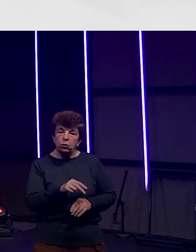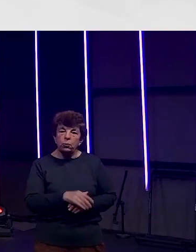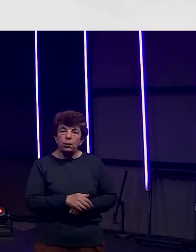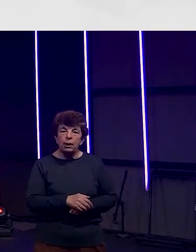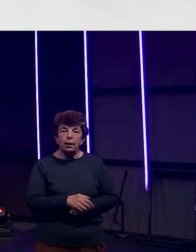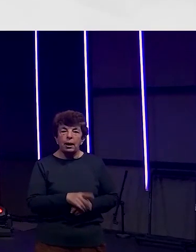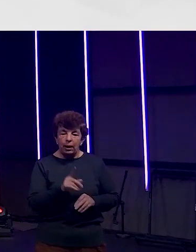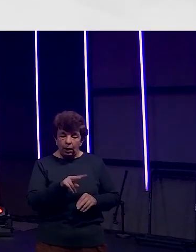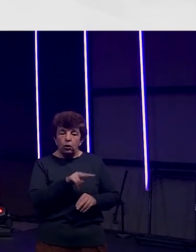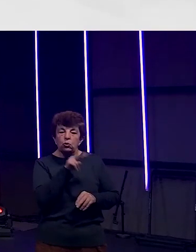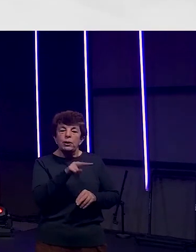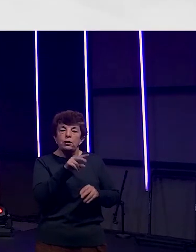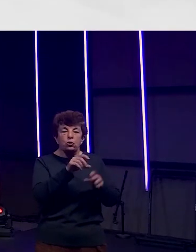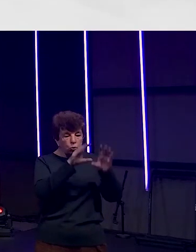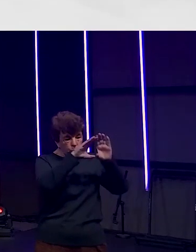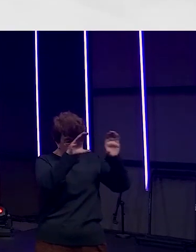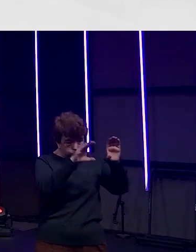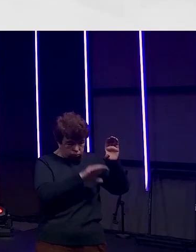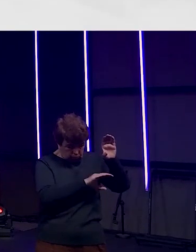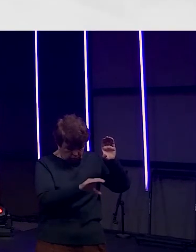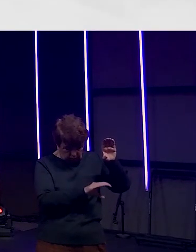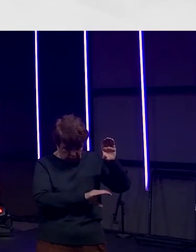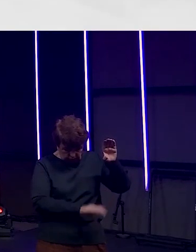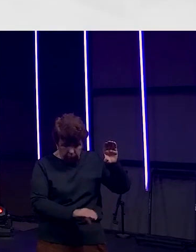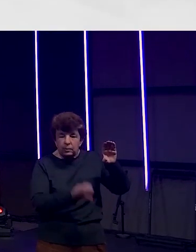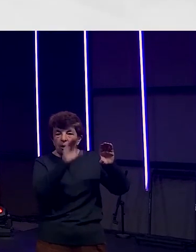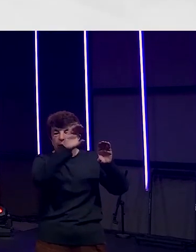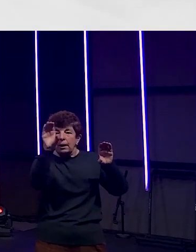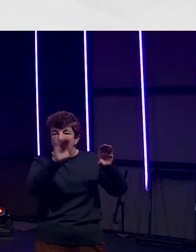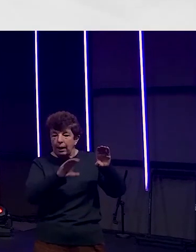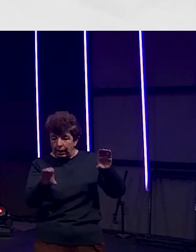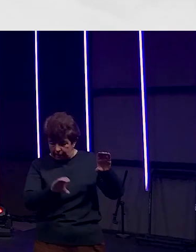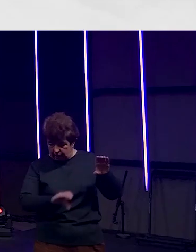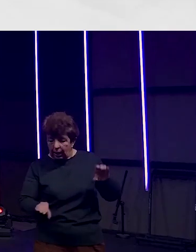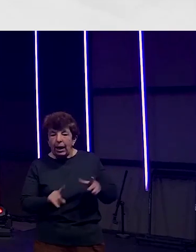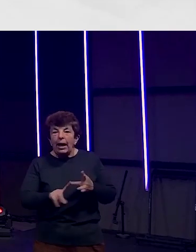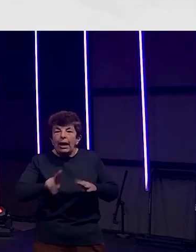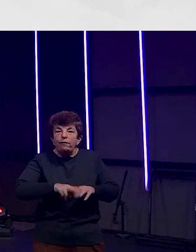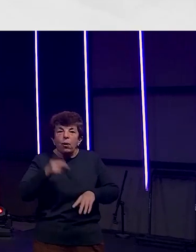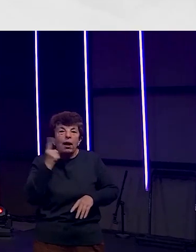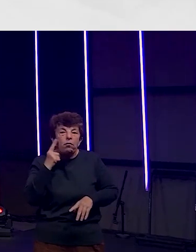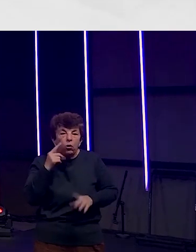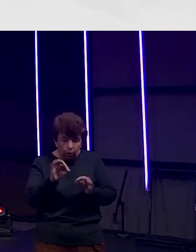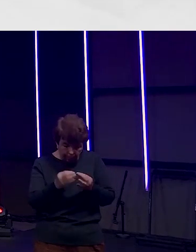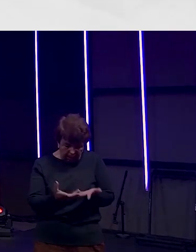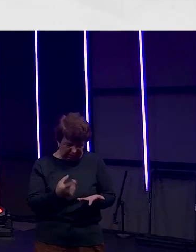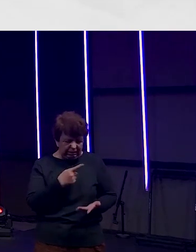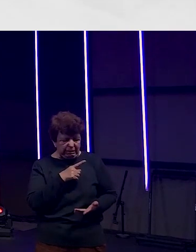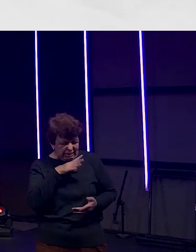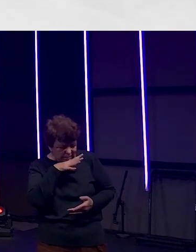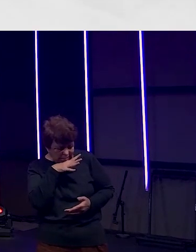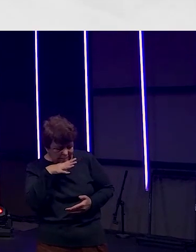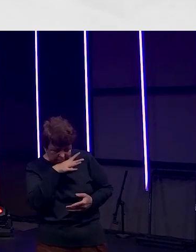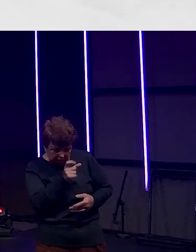stanzas. And if you have your Bible there you'll see these strange words written